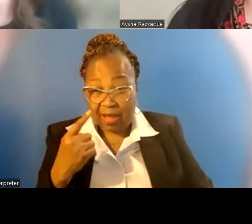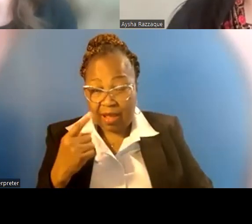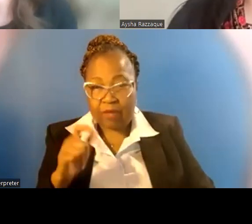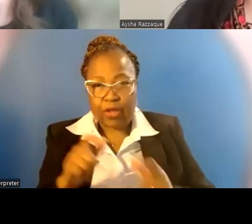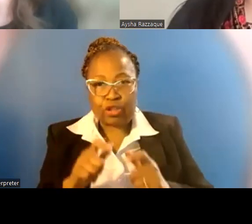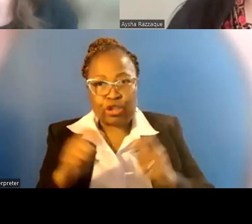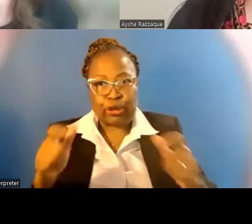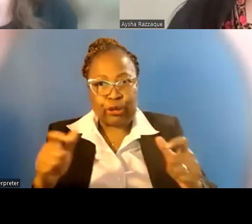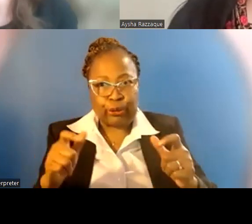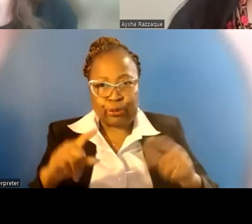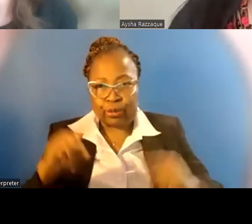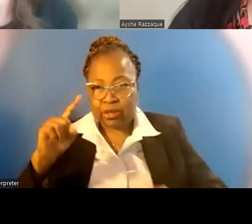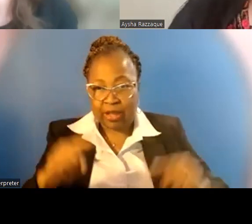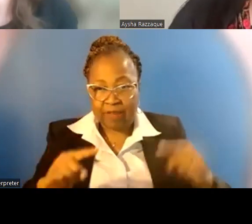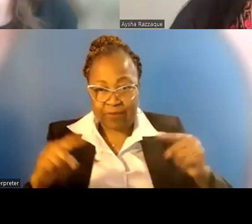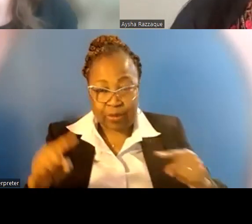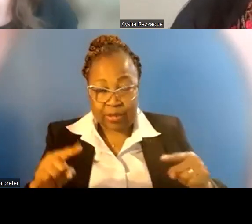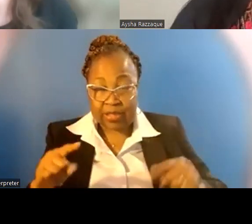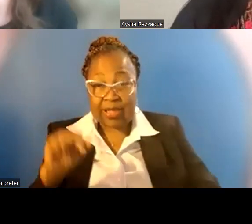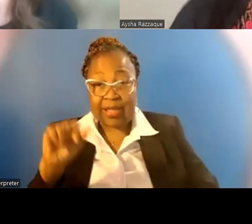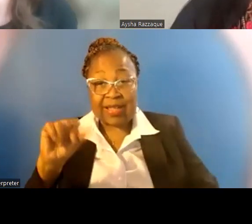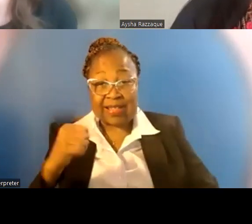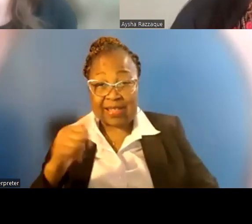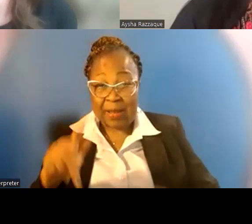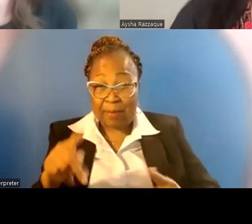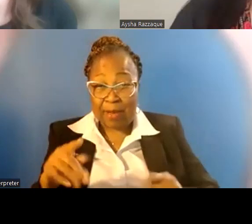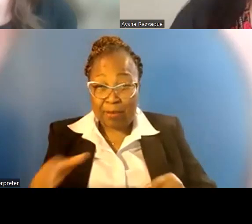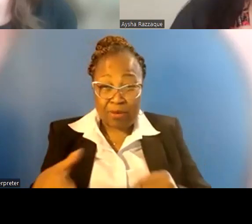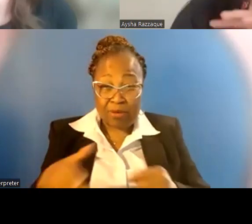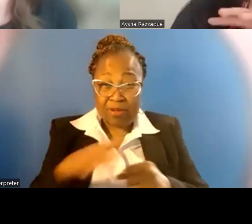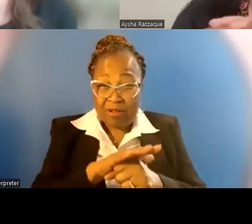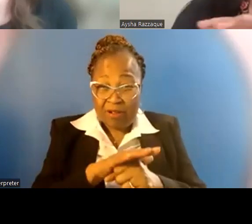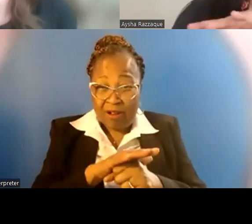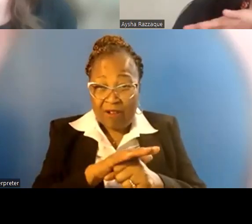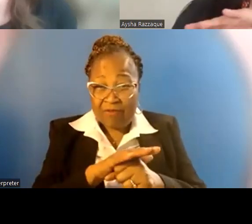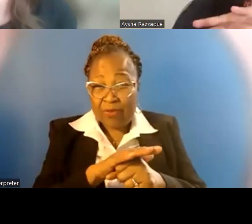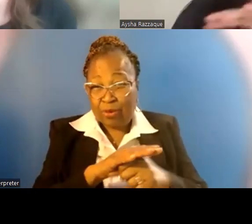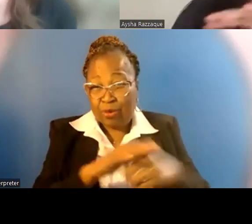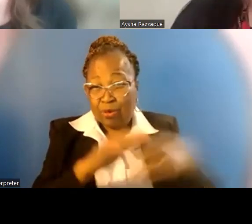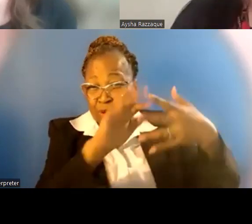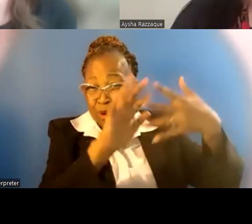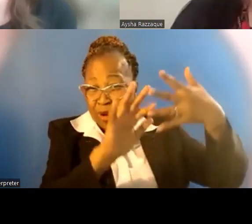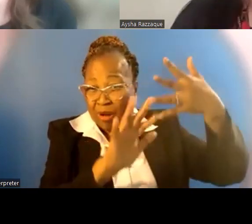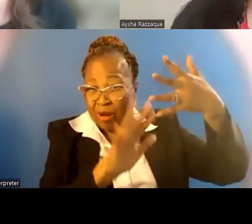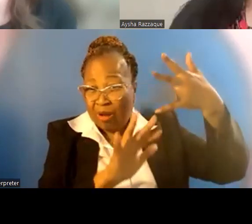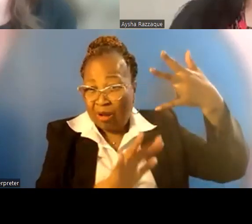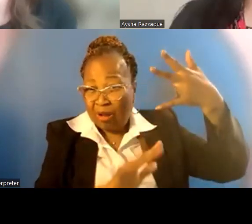and 10 people cannot cover that whole broad spectrum